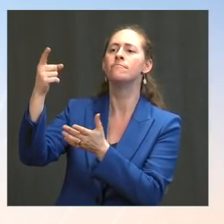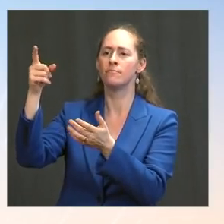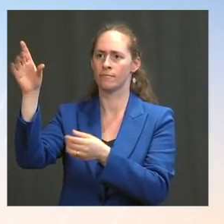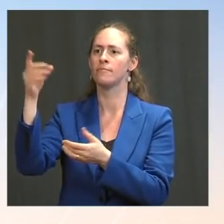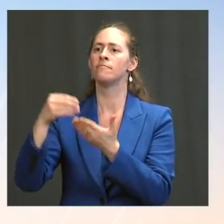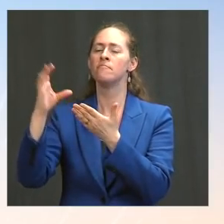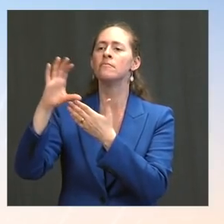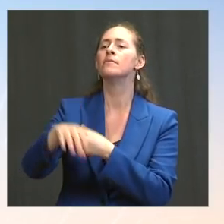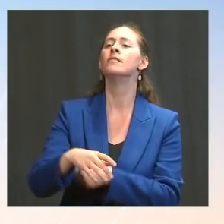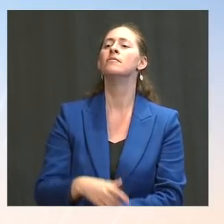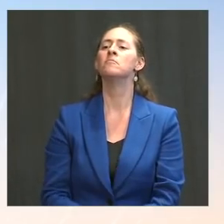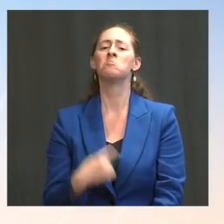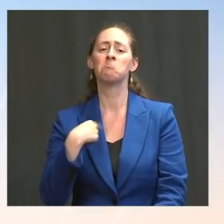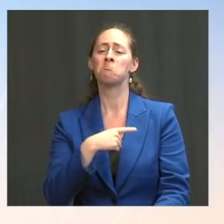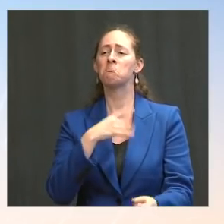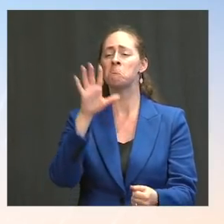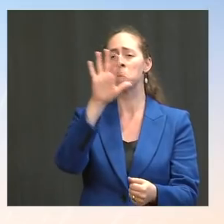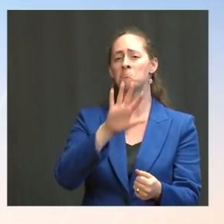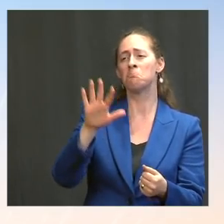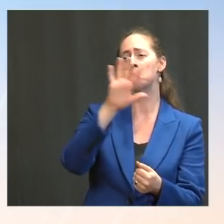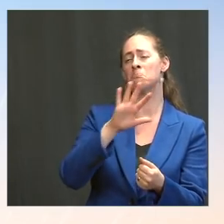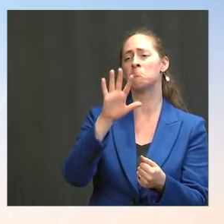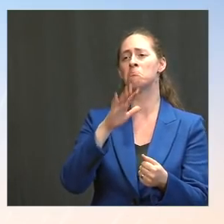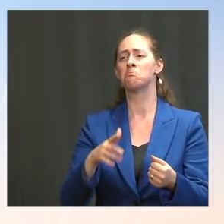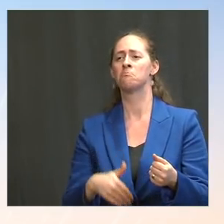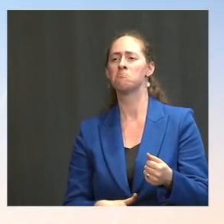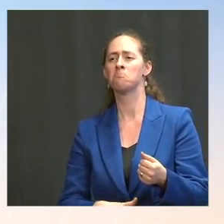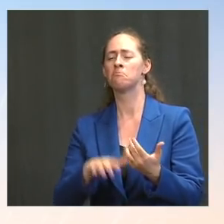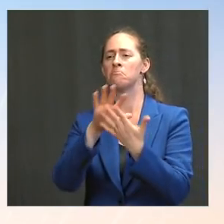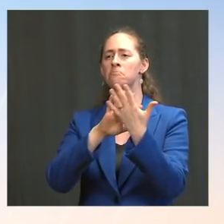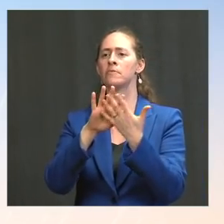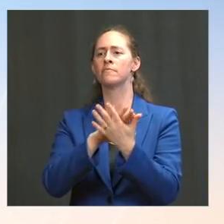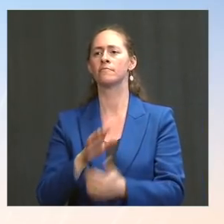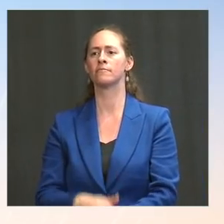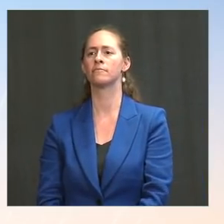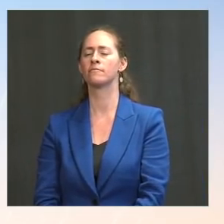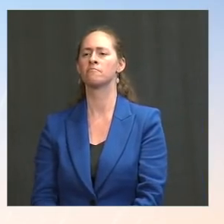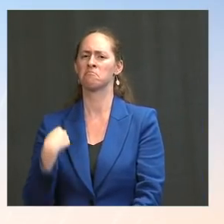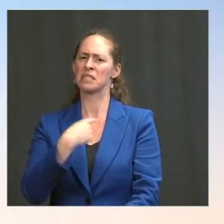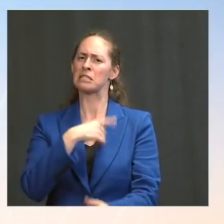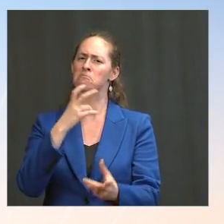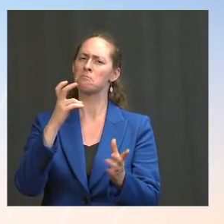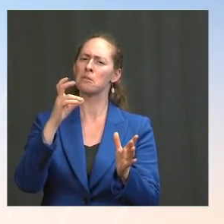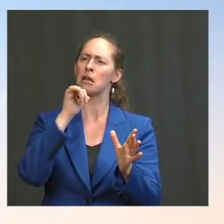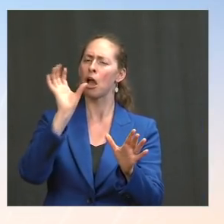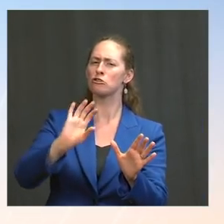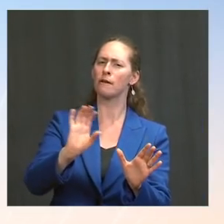and the resources needed to ensure the wealthiest Americans are paying what they owe. That's exactly what it would do.